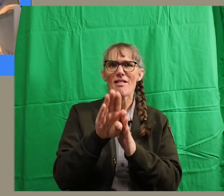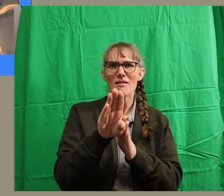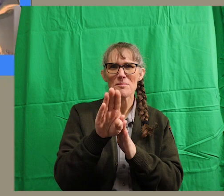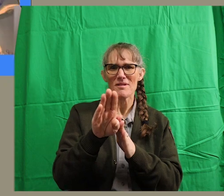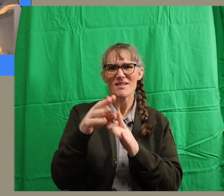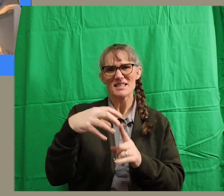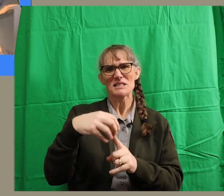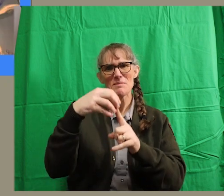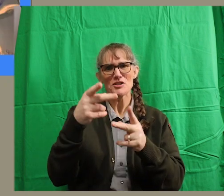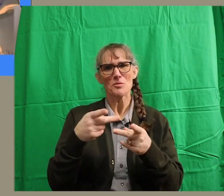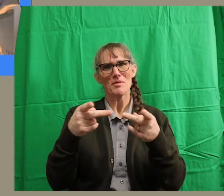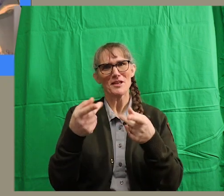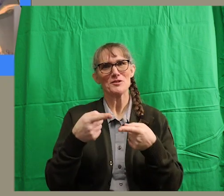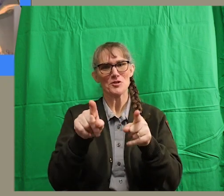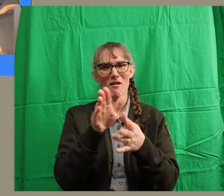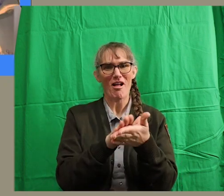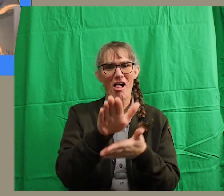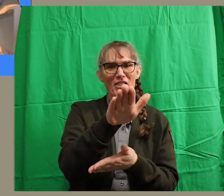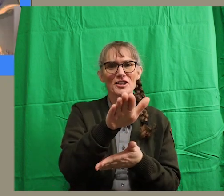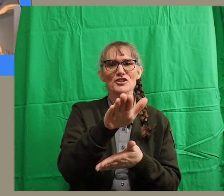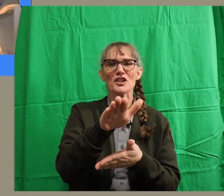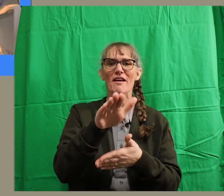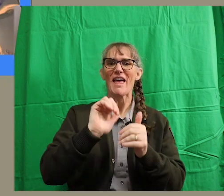reconstructing heteromorph ammonites.